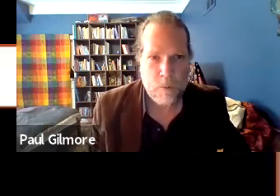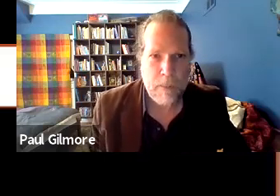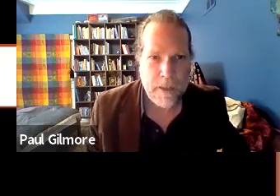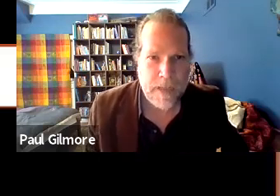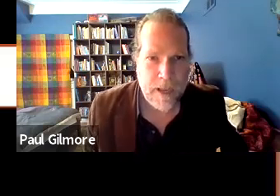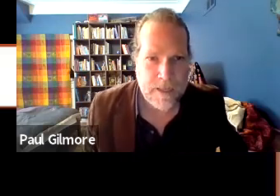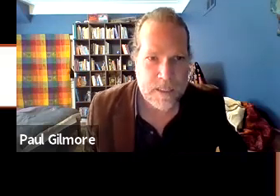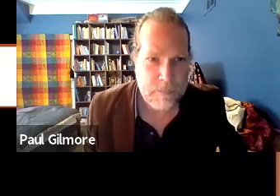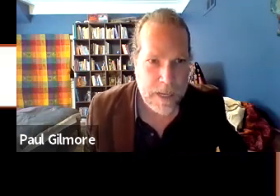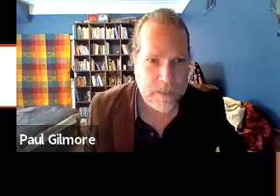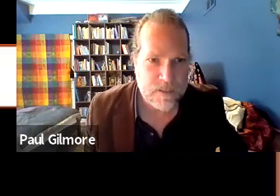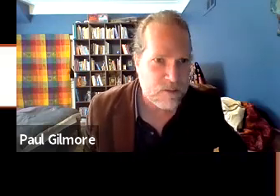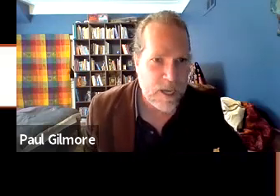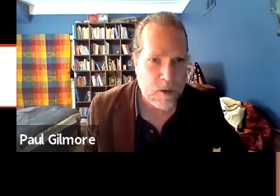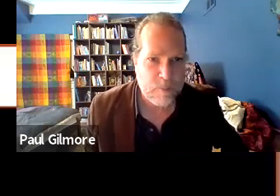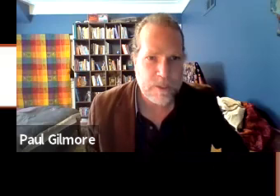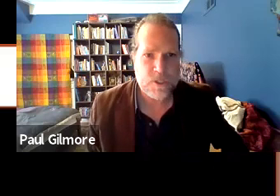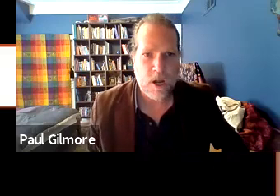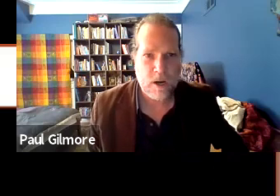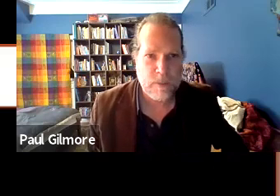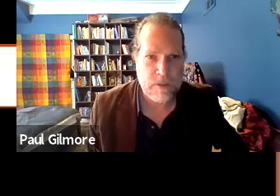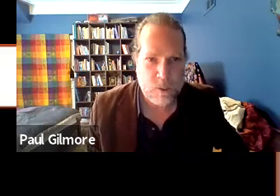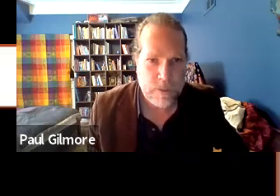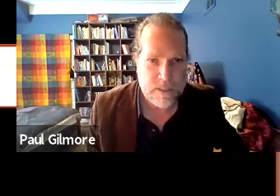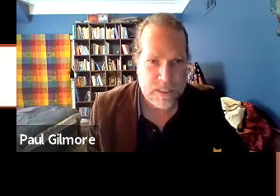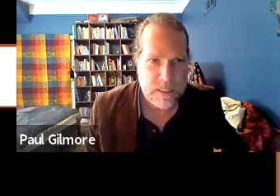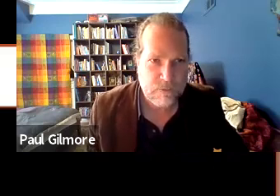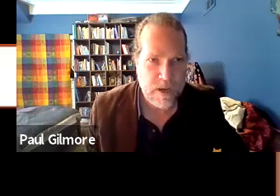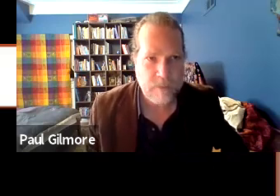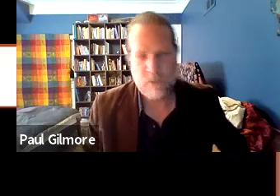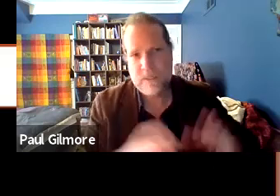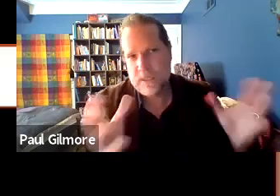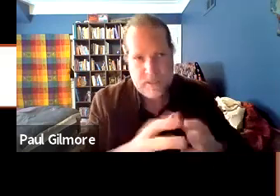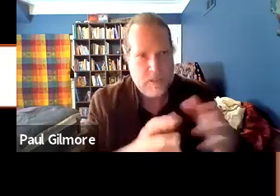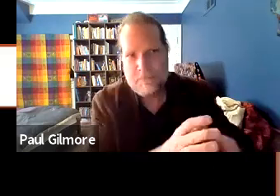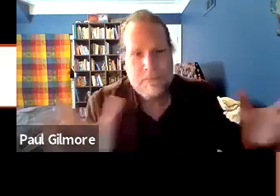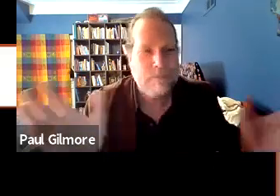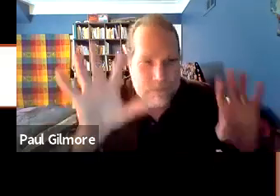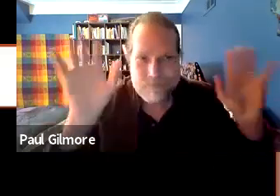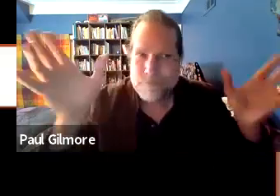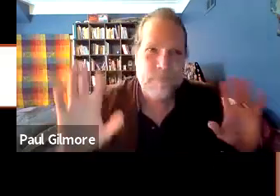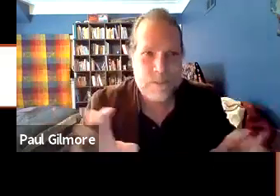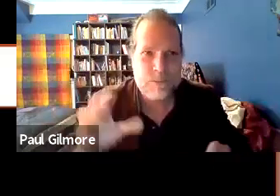Her mild eyes command, the era bridged harbor that Twin Cities framed Twin Cities. This is